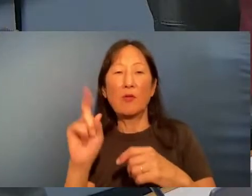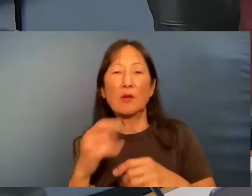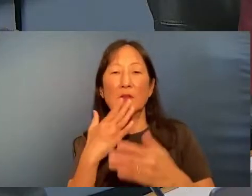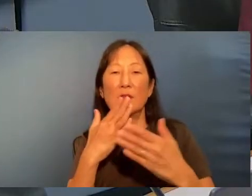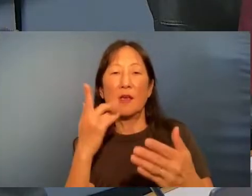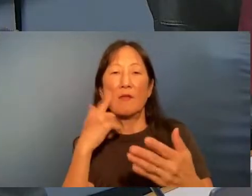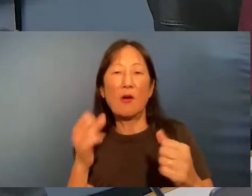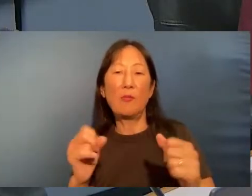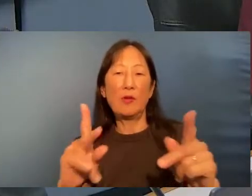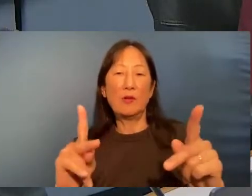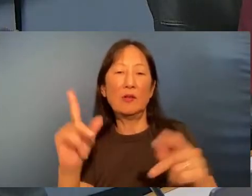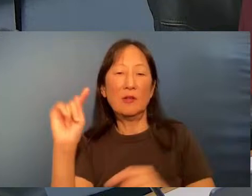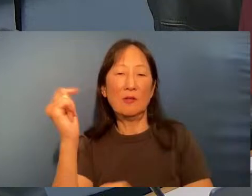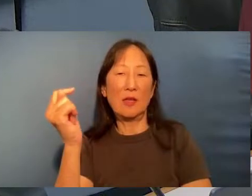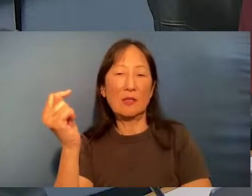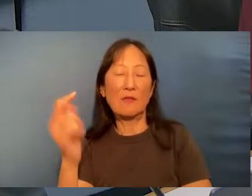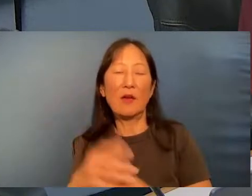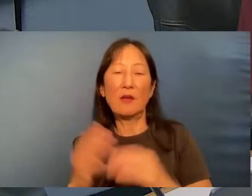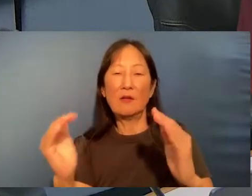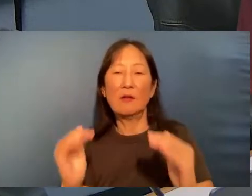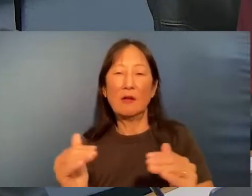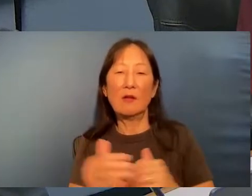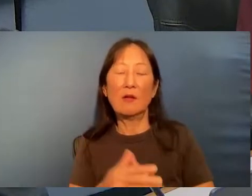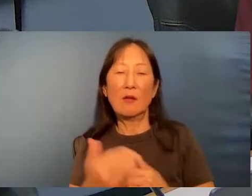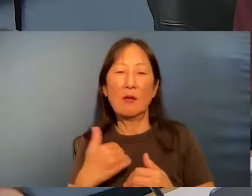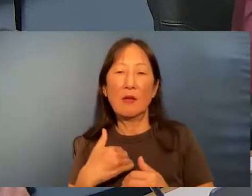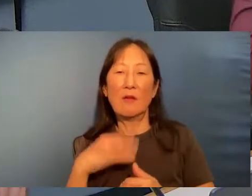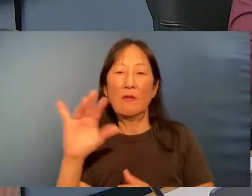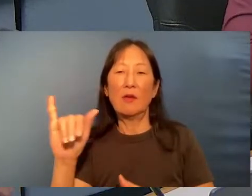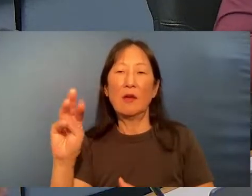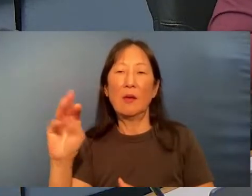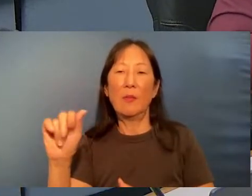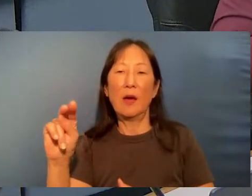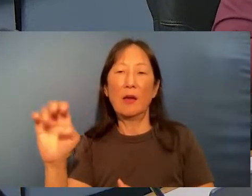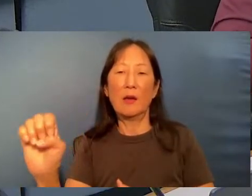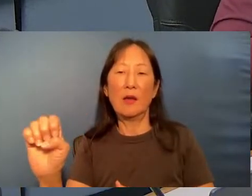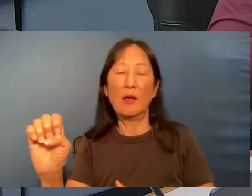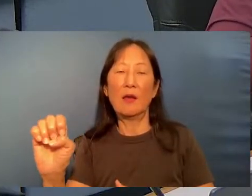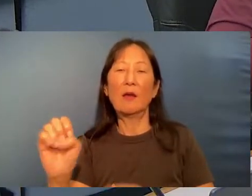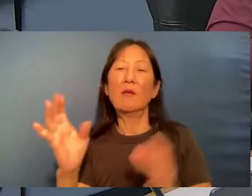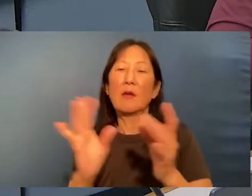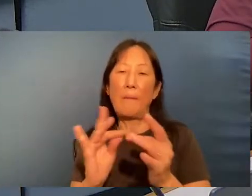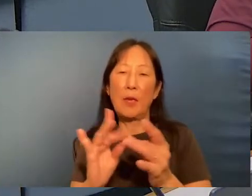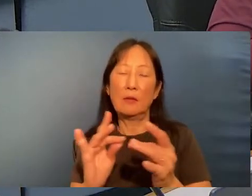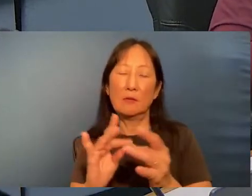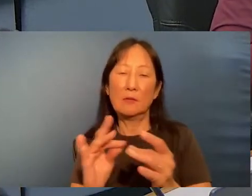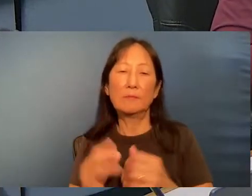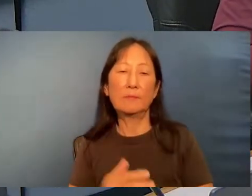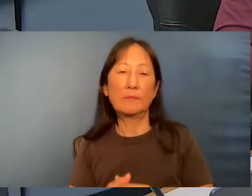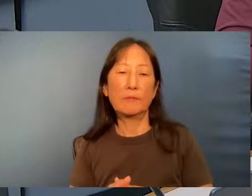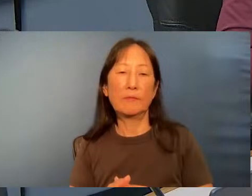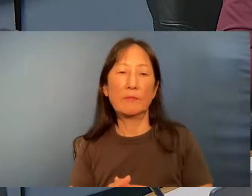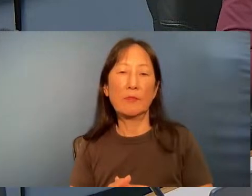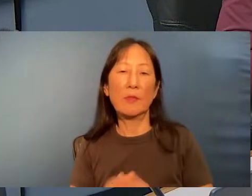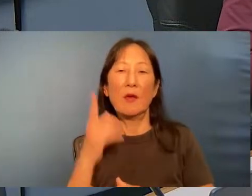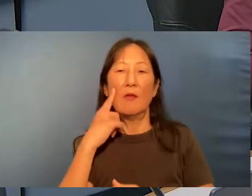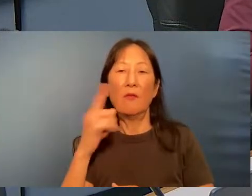Okay, thank you very much. Next we have Director YA providing comments for Department of Human Services.